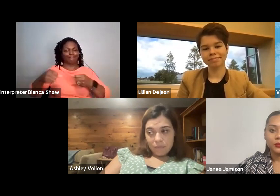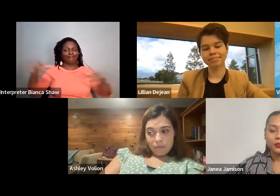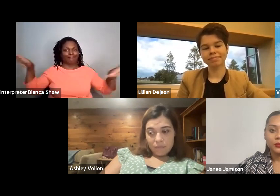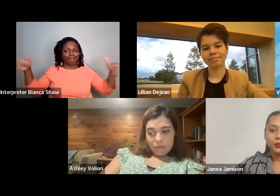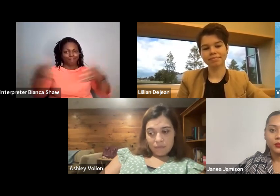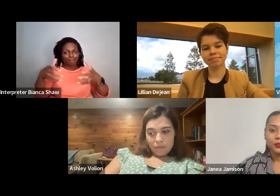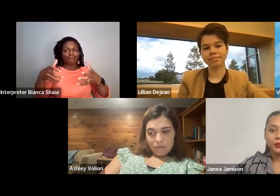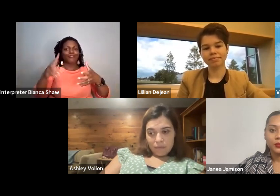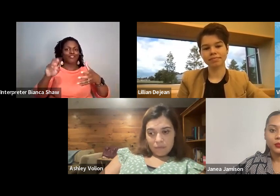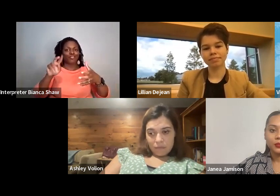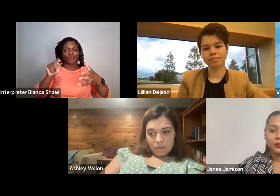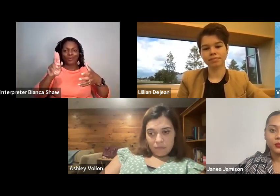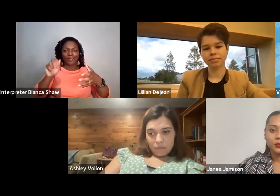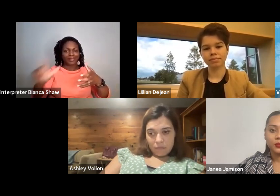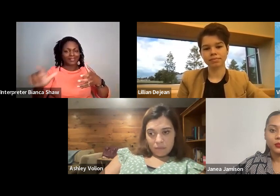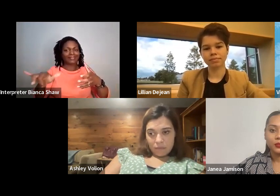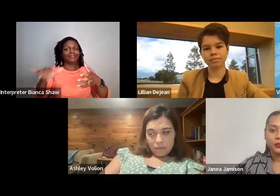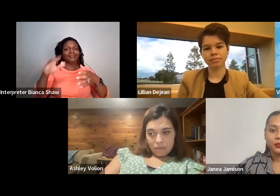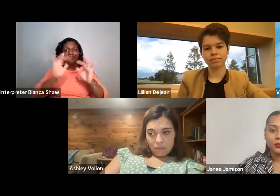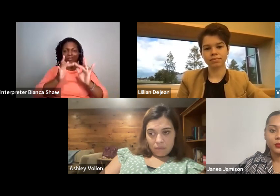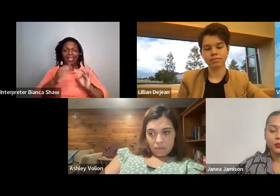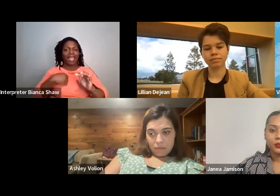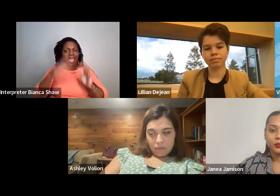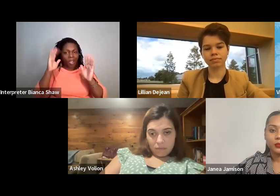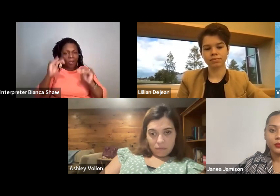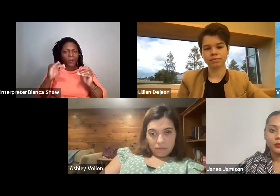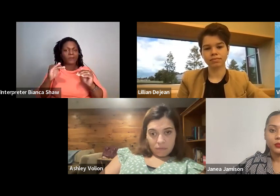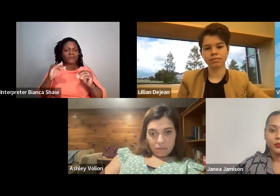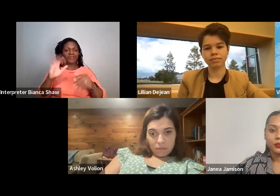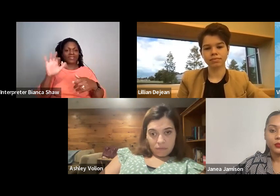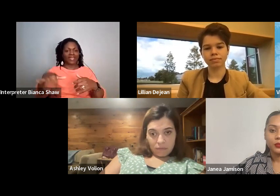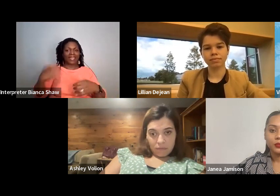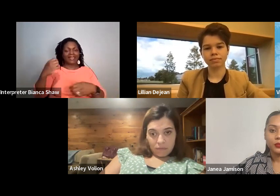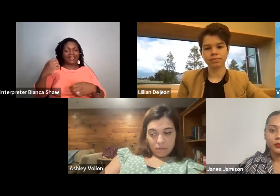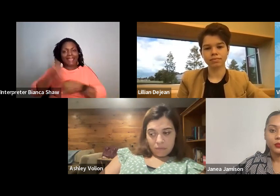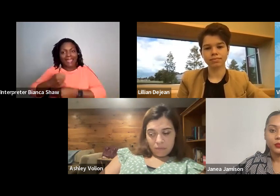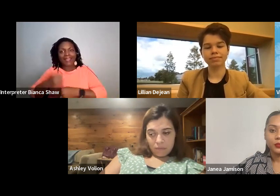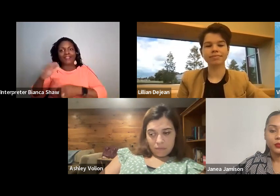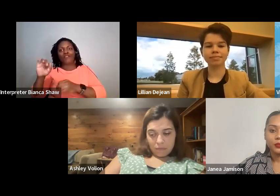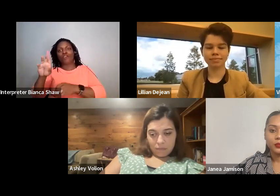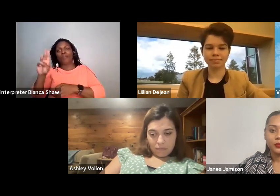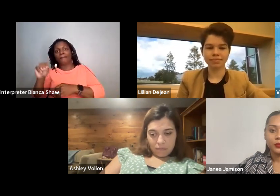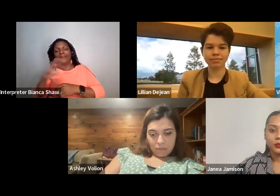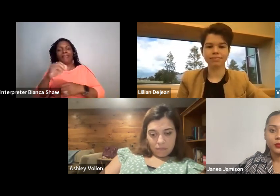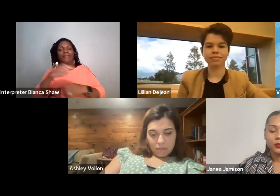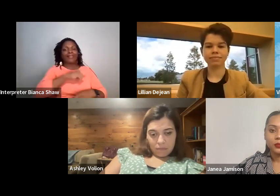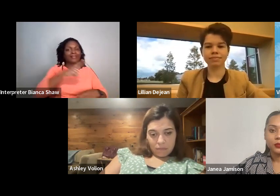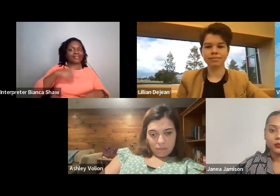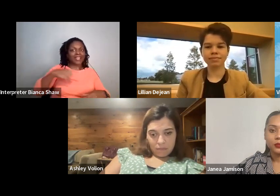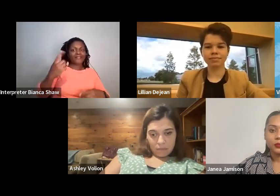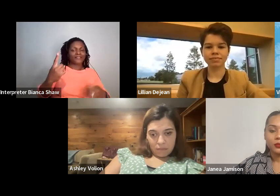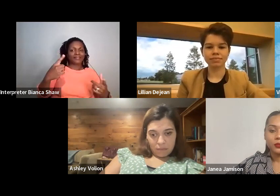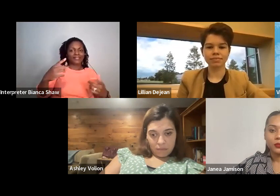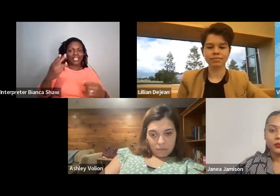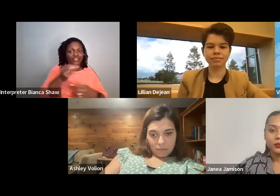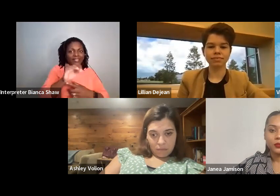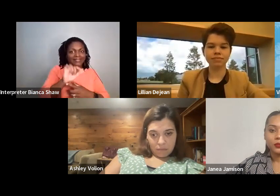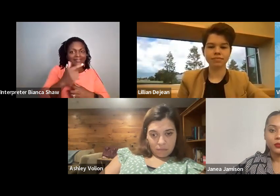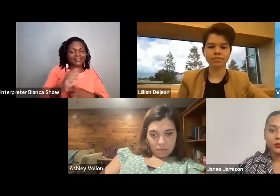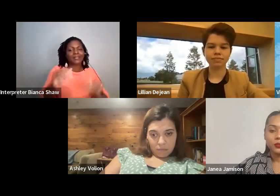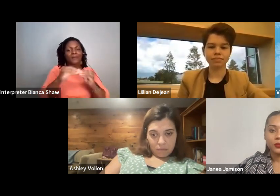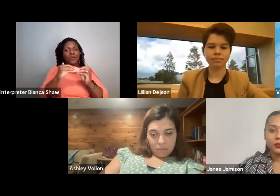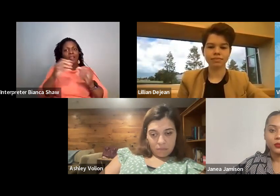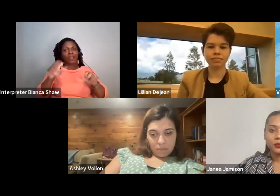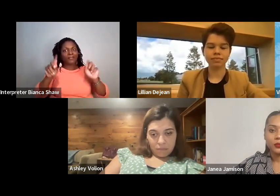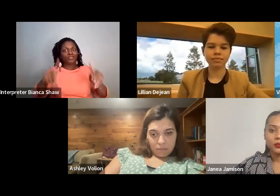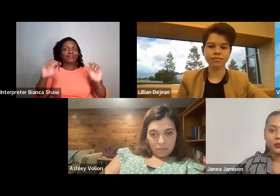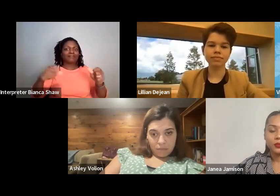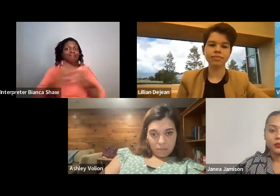And one thing I do hope comes out of candidate forums and legislative hearings, and everything else is more opportunities for folks to participate virtually.